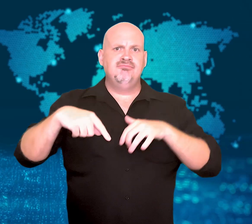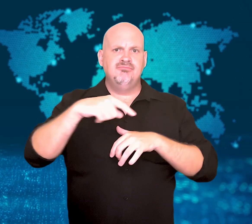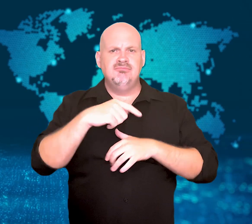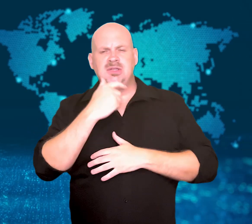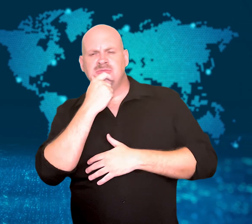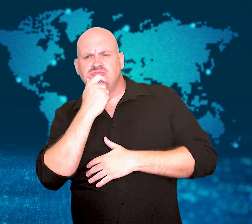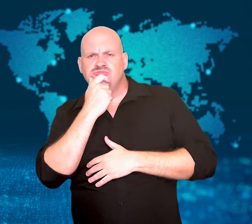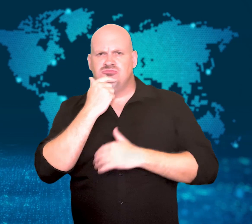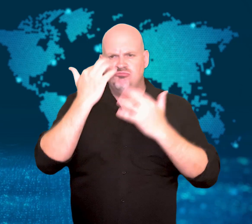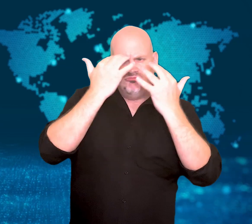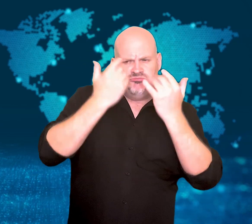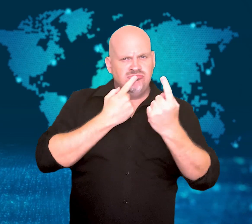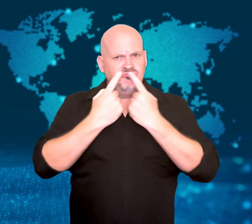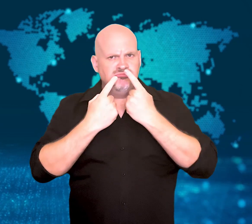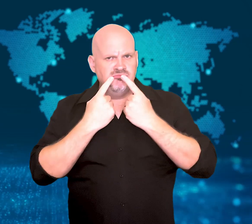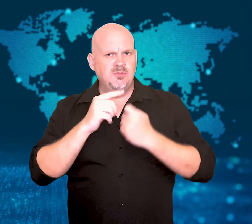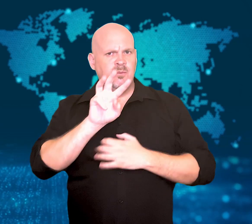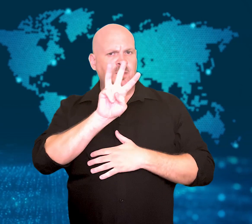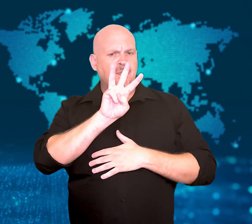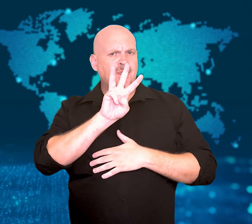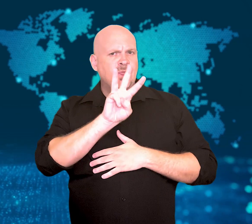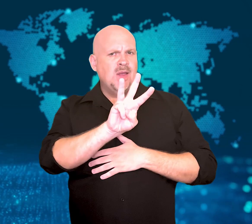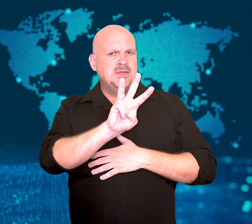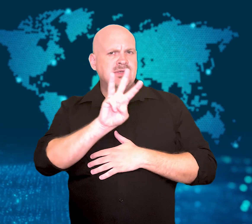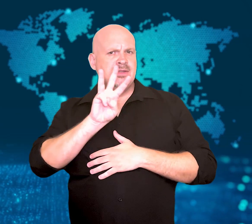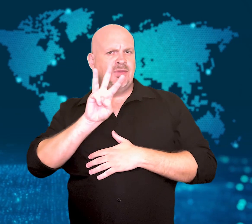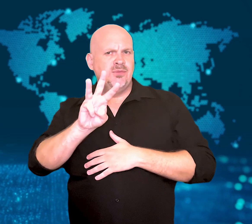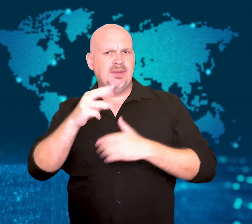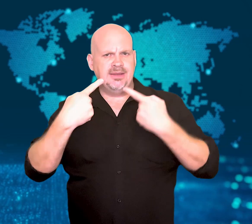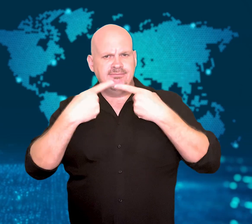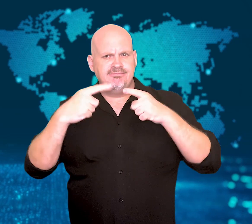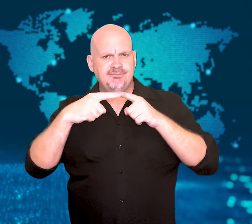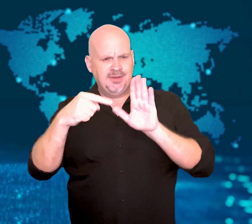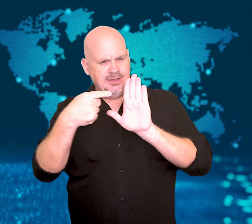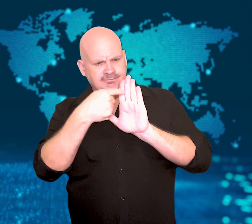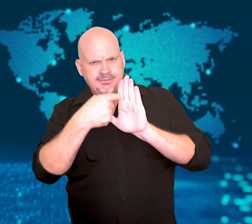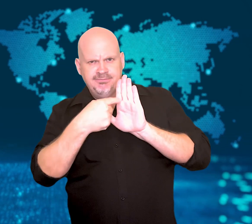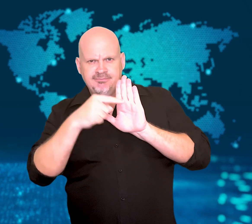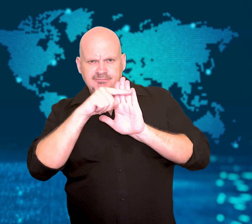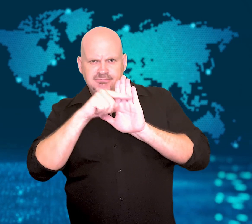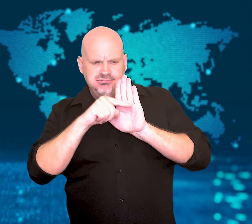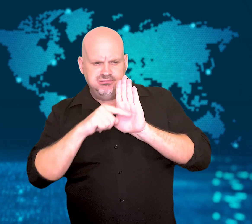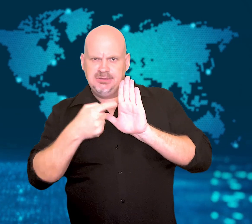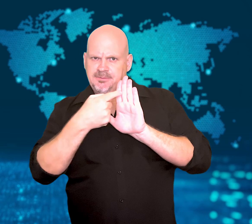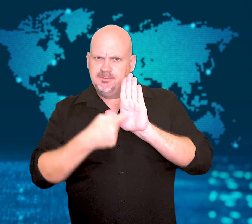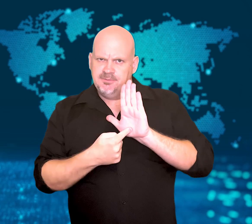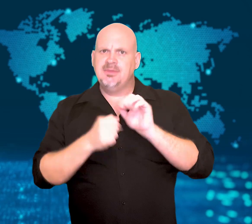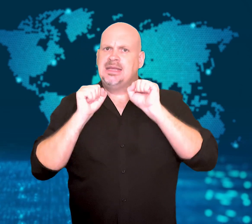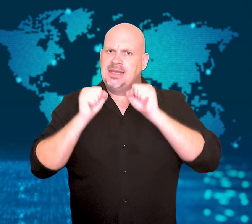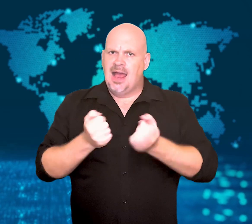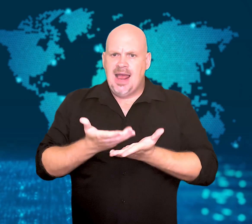During the meeting, authorities considered 33 new economic measures that